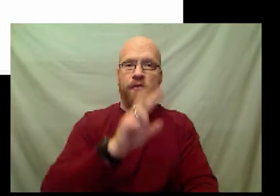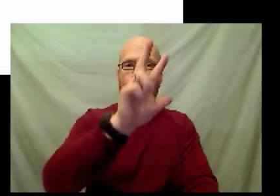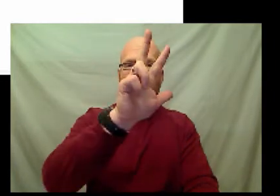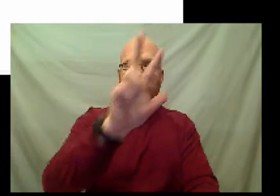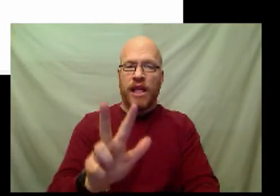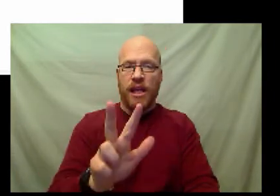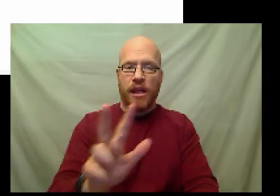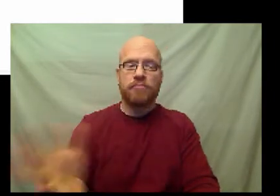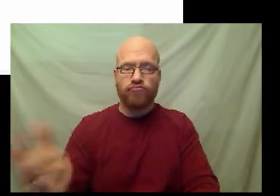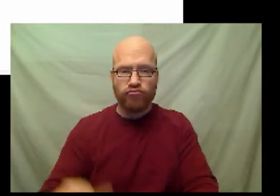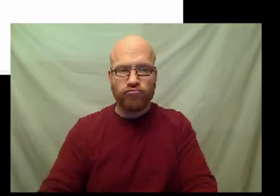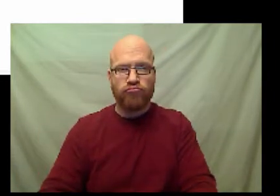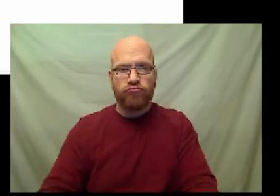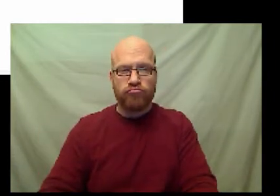They all contain a 3. Put that over here now.